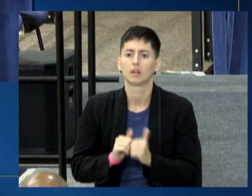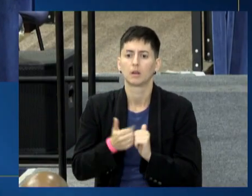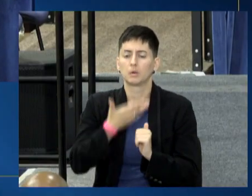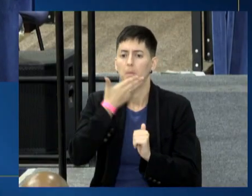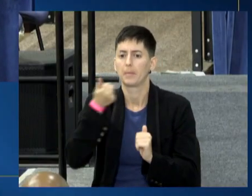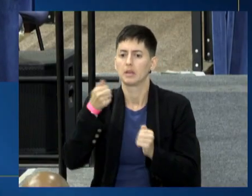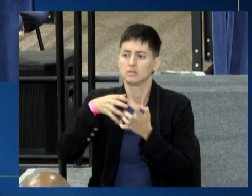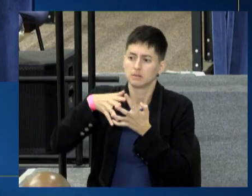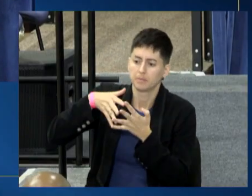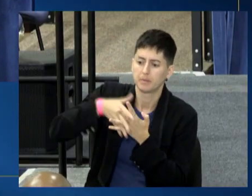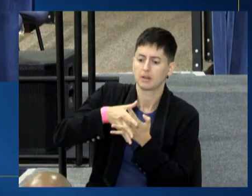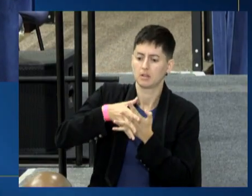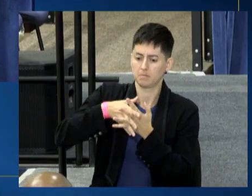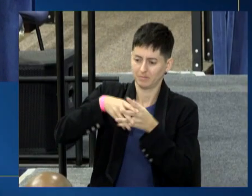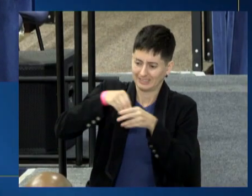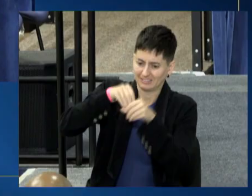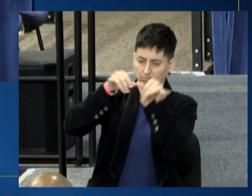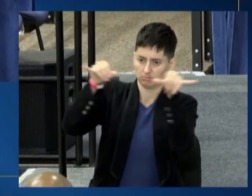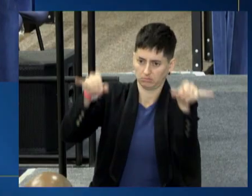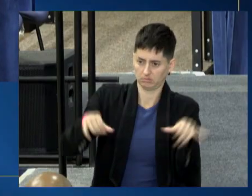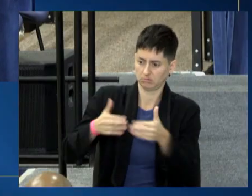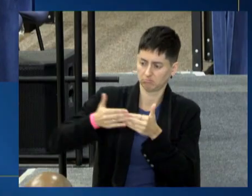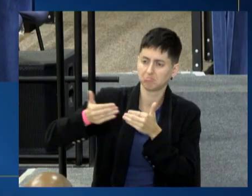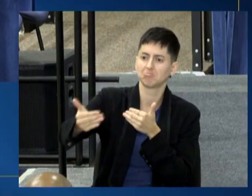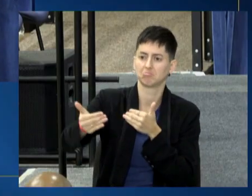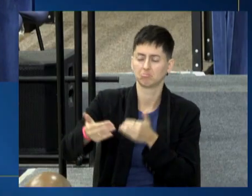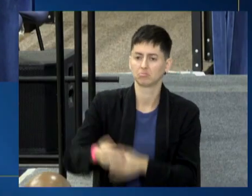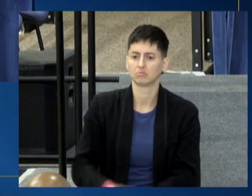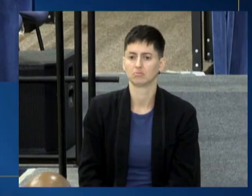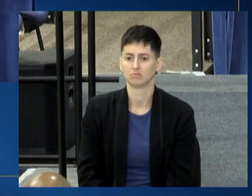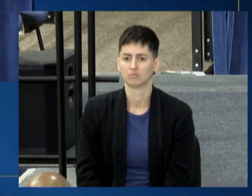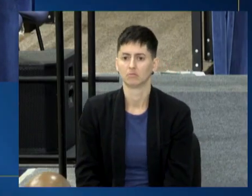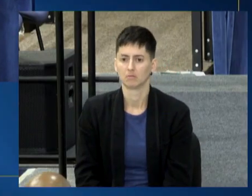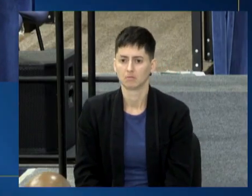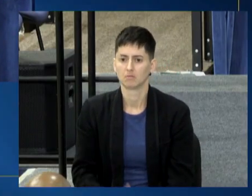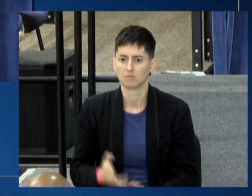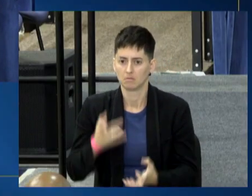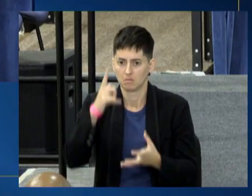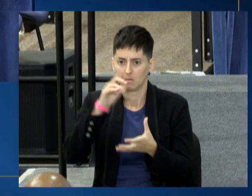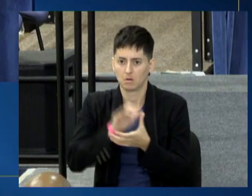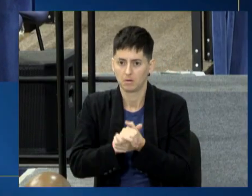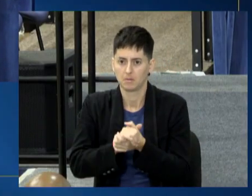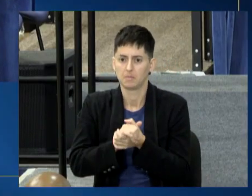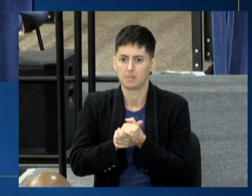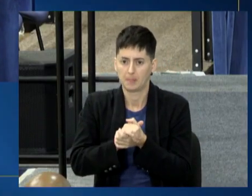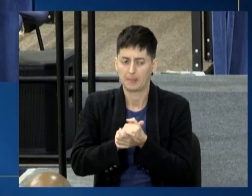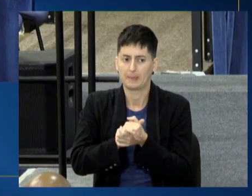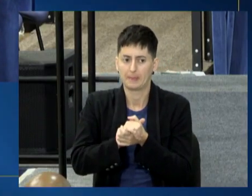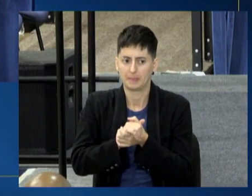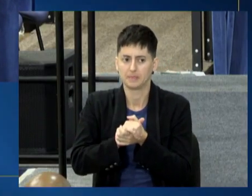So, I want to believe that, you know, with CancerX, we're going to have also a role in